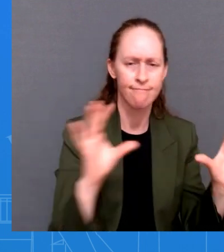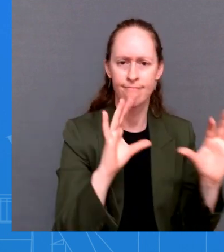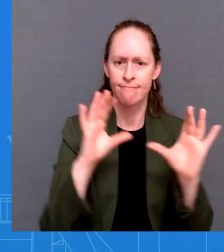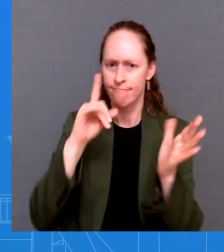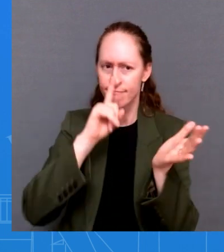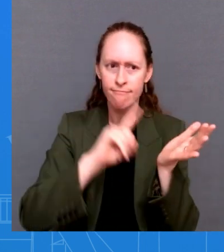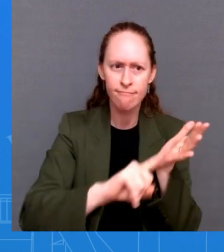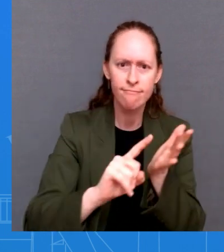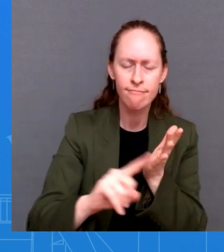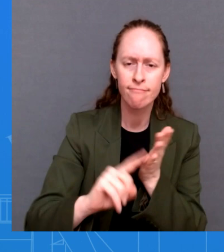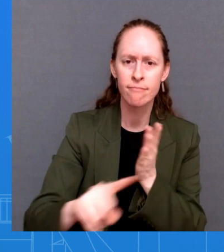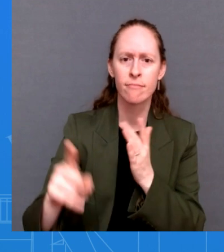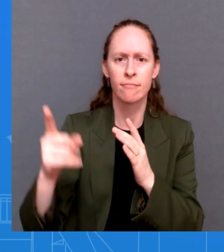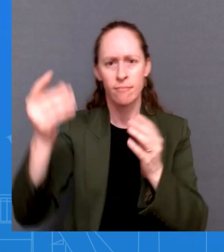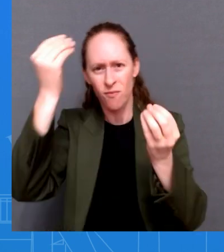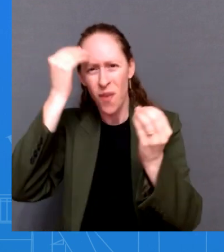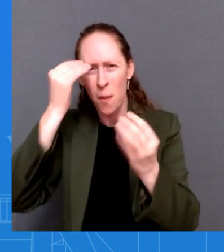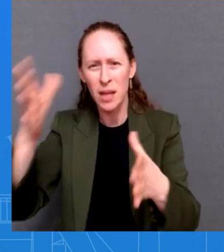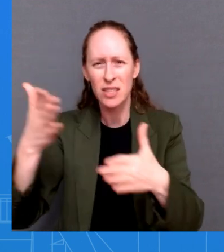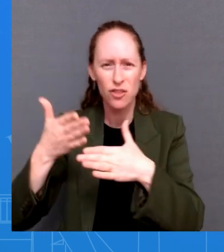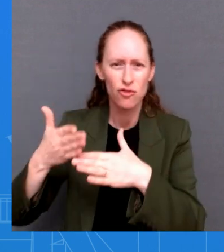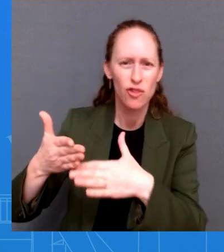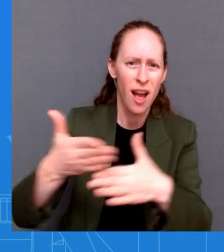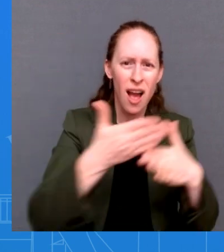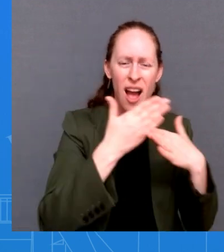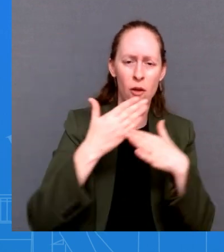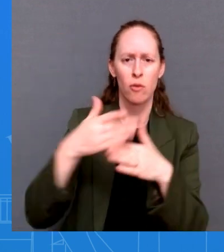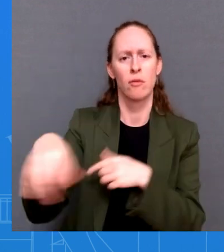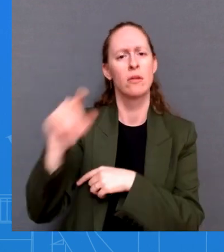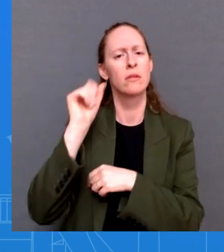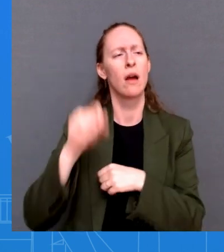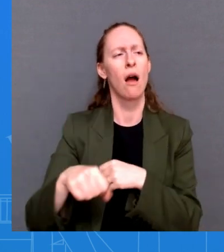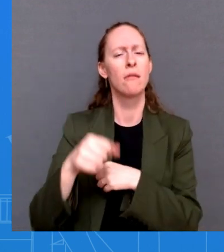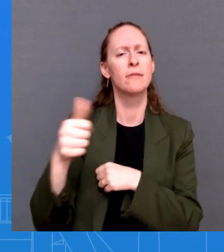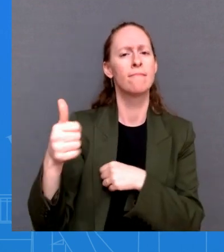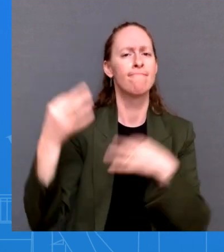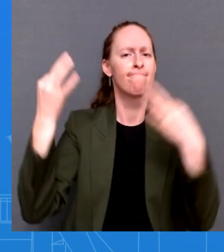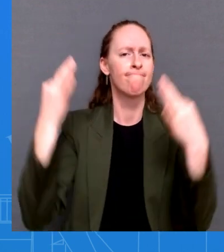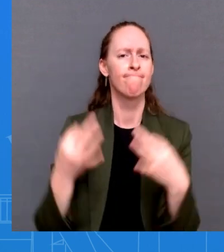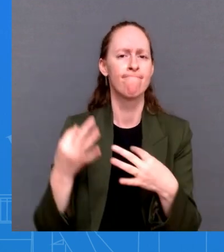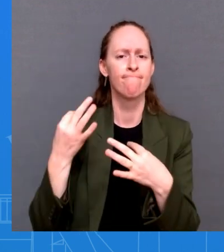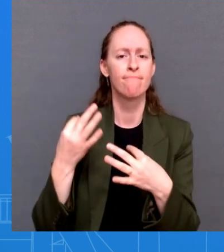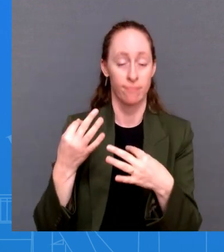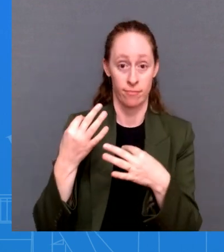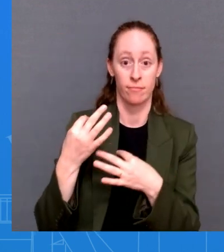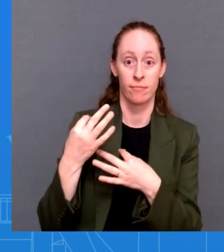Earlier this week, CDC posted updated data on our website, providing an in-depth look at monkeypox,